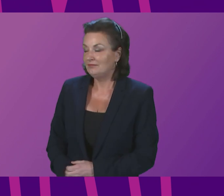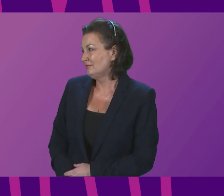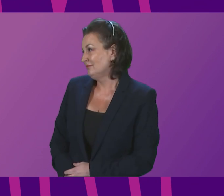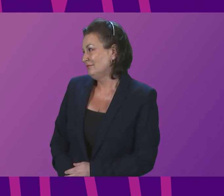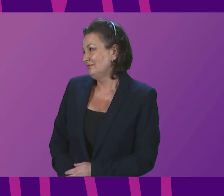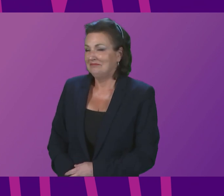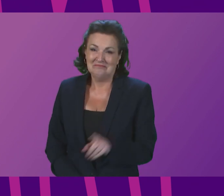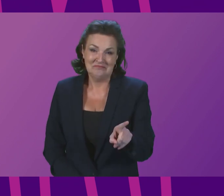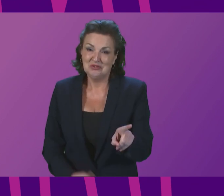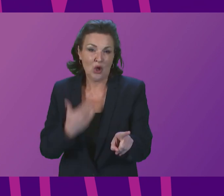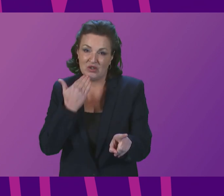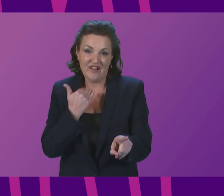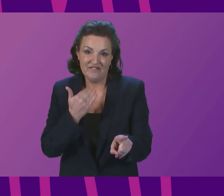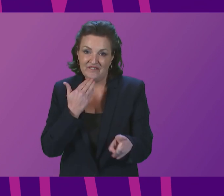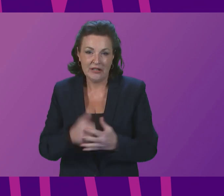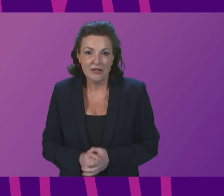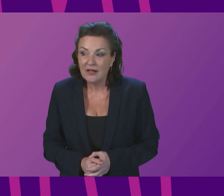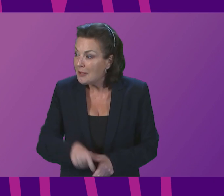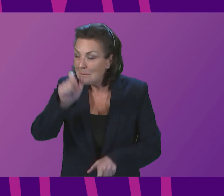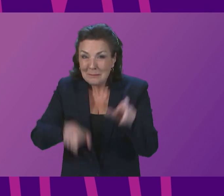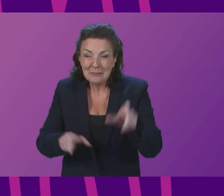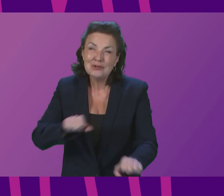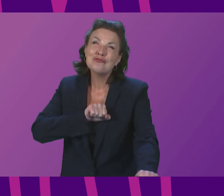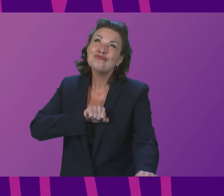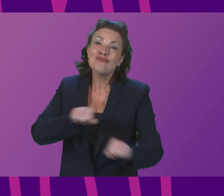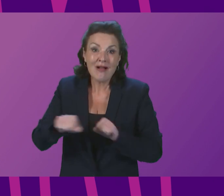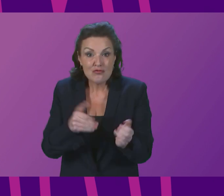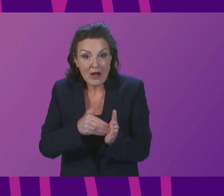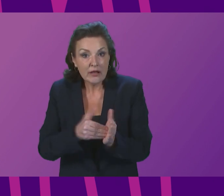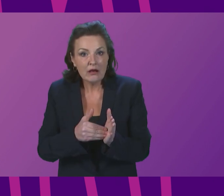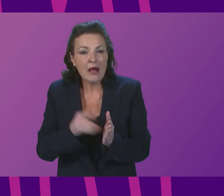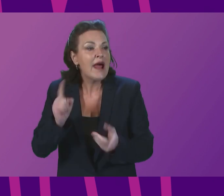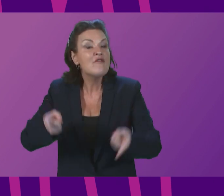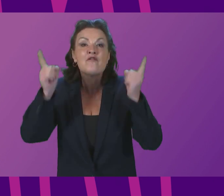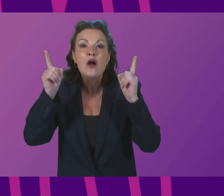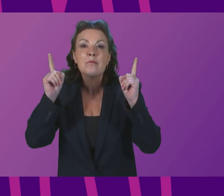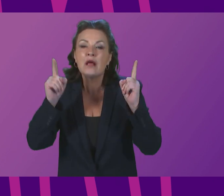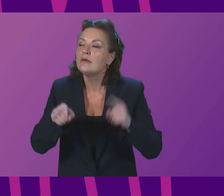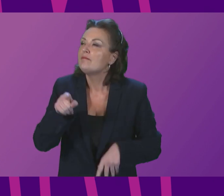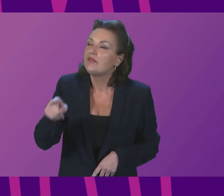People are struggling right now and, as per usual, the First Minister wants to make this a constitutional debate.